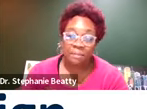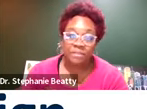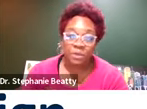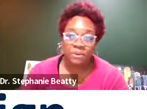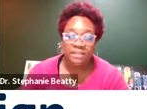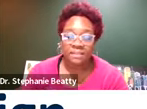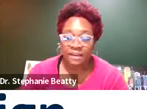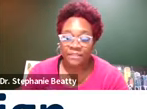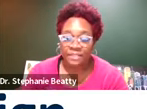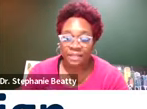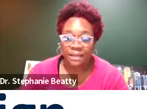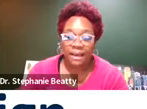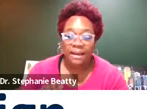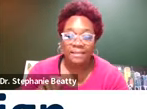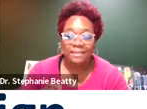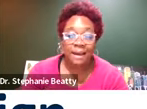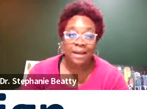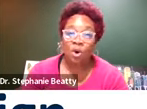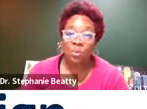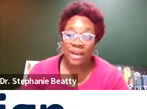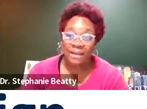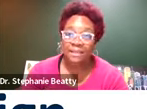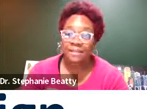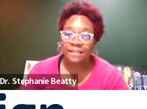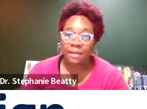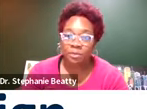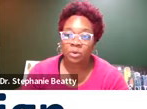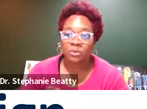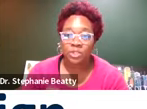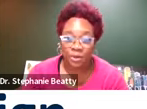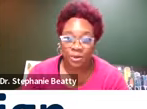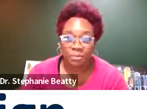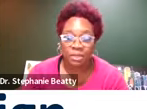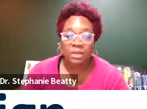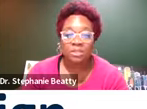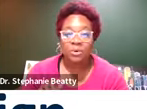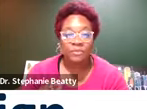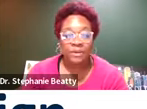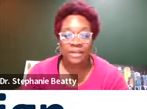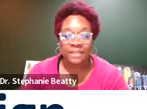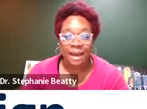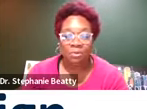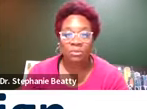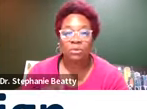may be viewed as a deficit and is not always an acceptable term. So if you're in doubt,